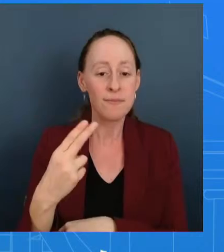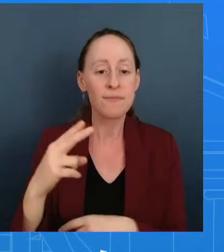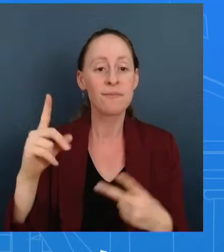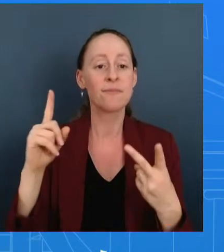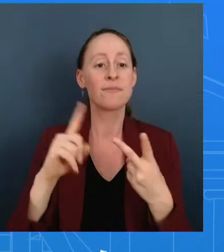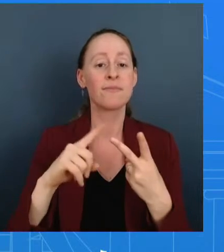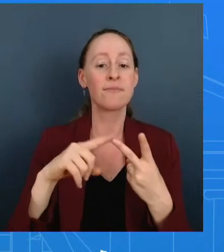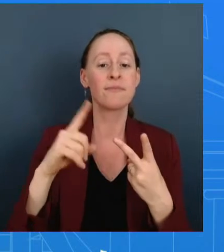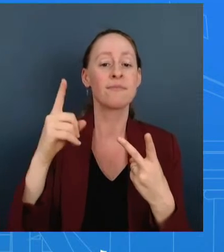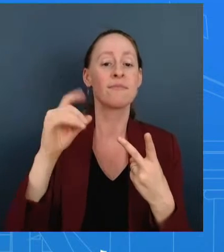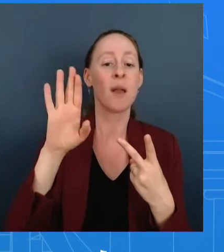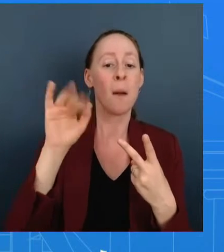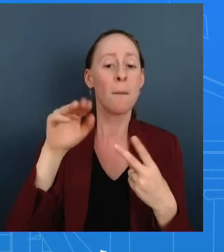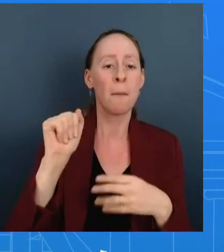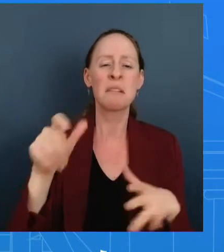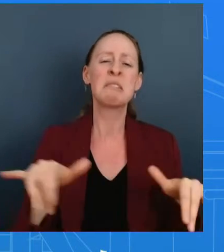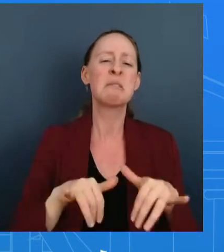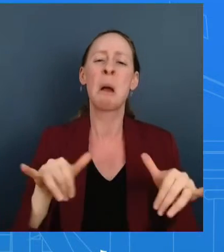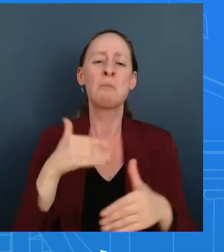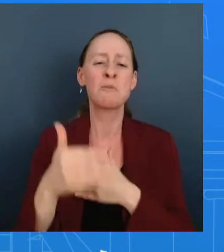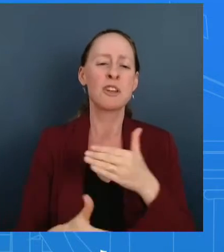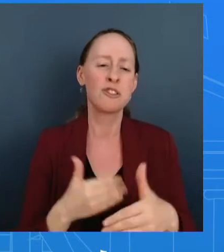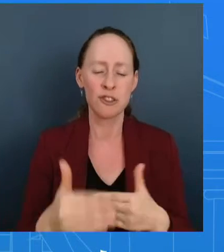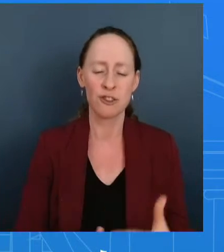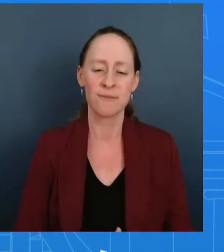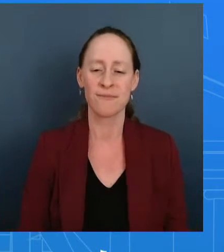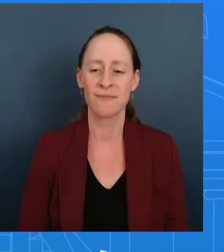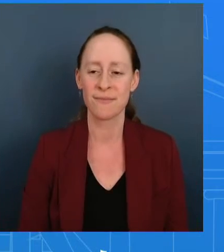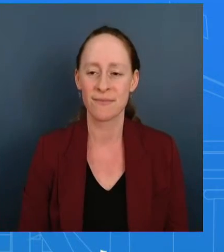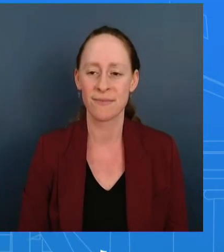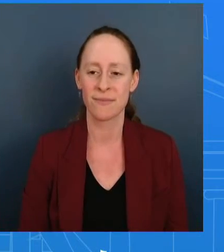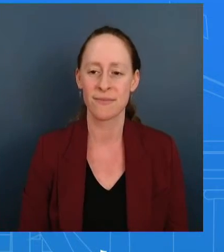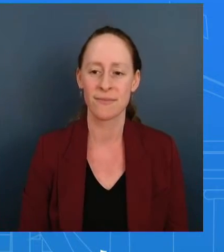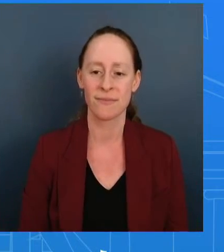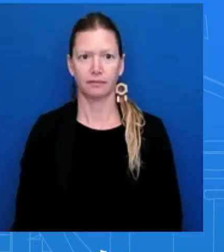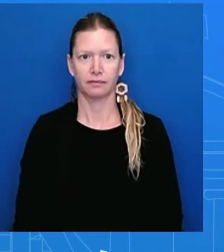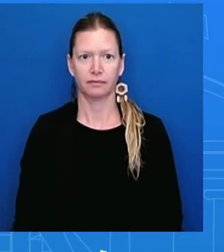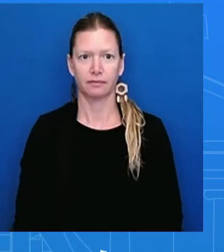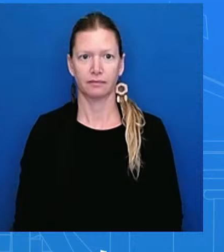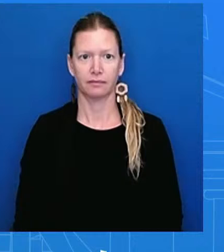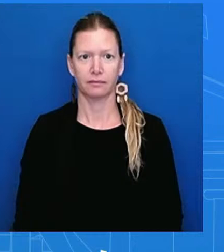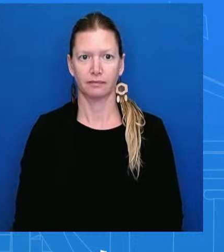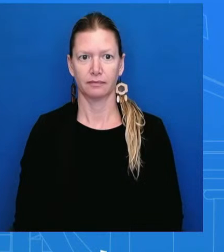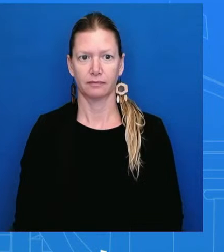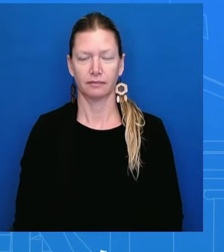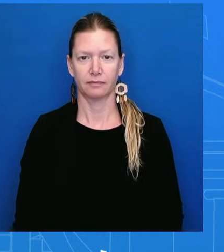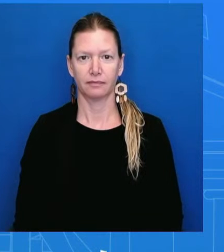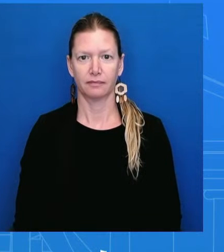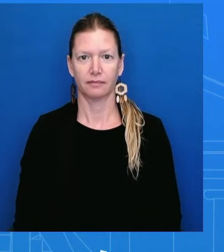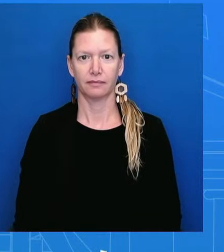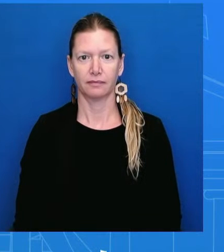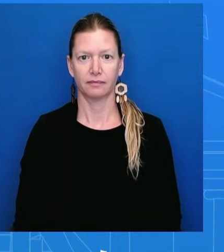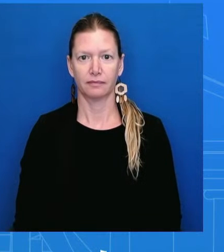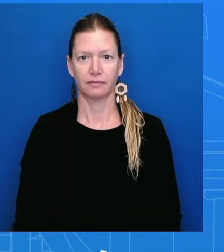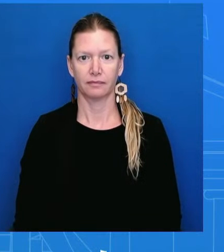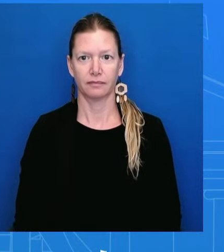come to the briefing room to speak to us. Ms. Jean-Pierre: Okay. And we know what that last president said from this briefing room. Okay? So -- -- The Press: Also, during a call today --